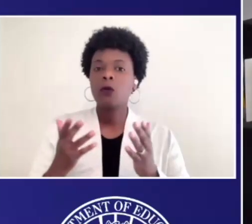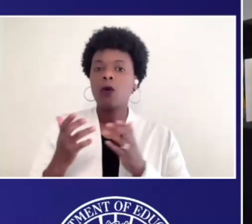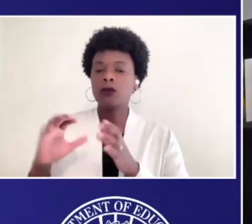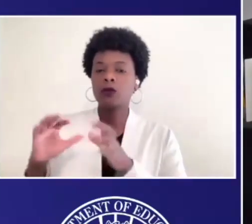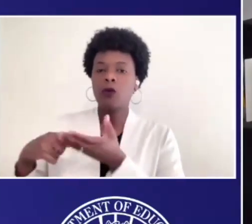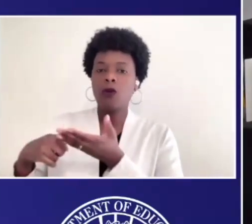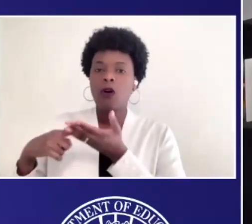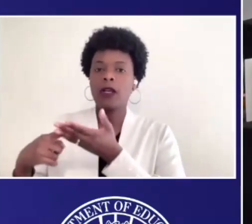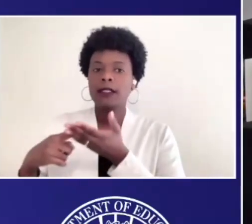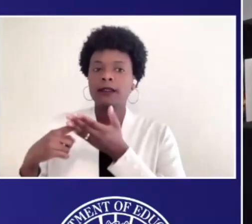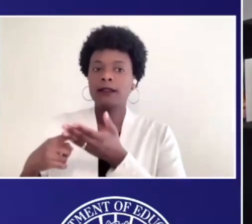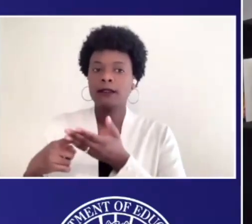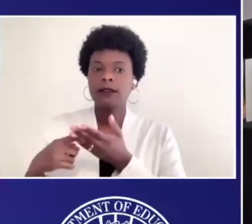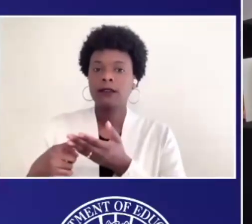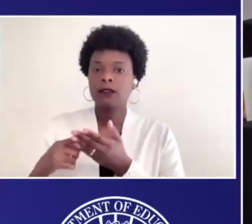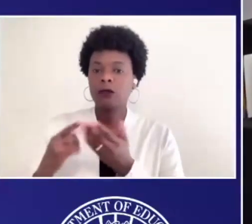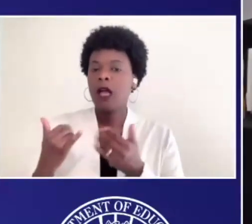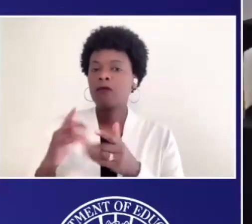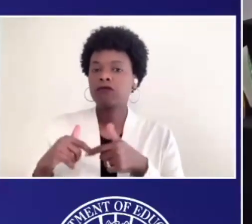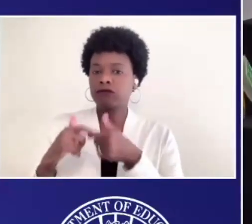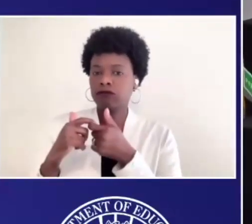So I'll stop at this point and defer to Jenna.